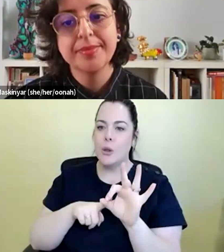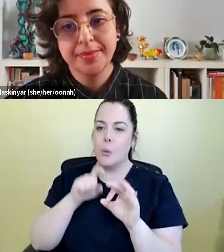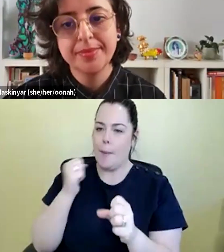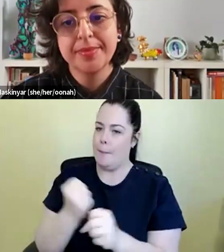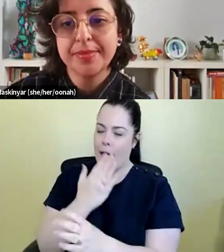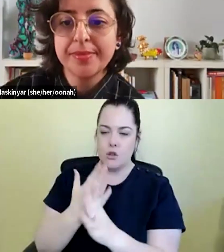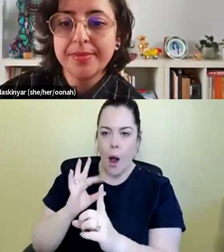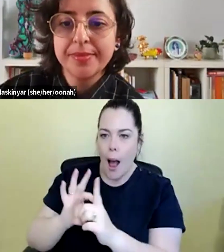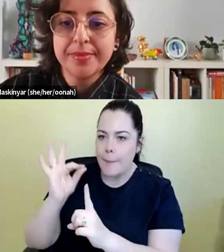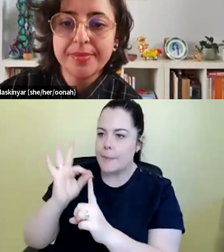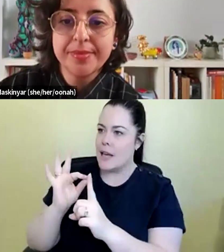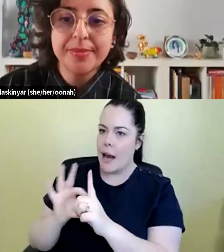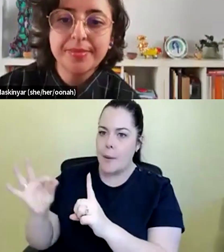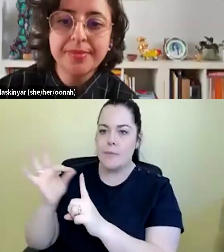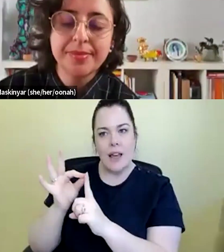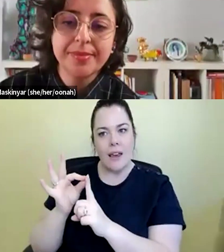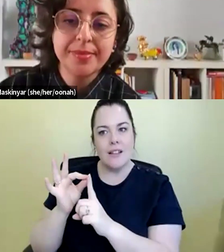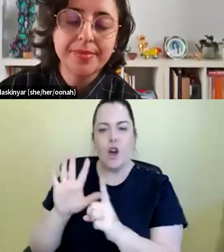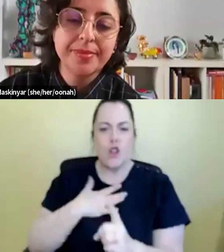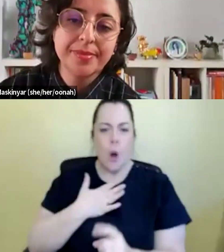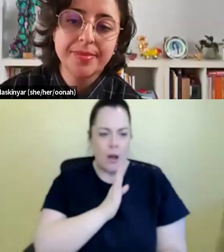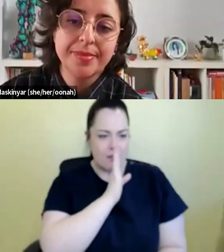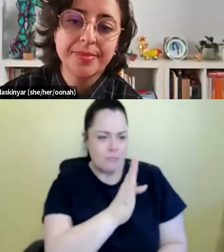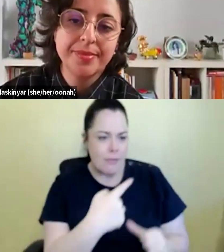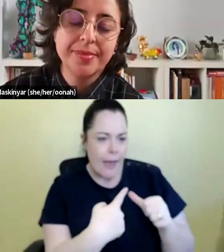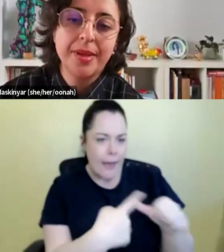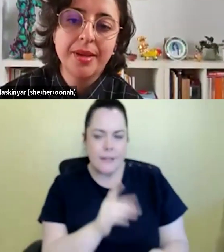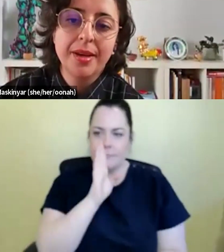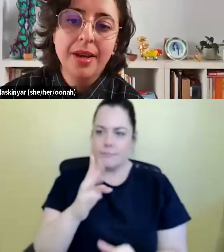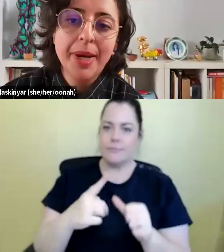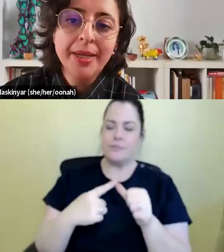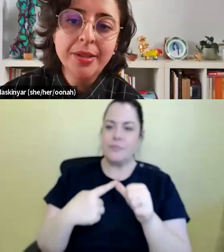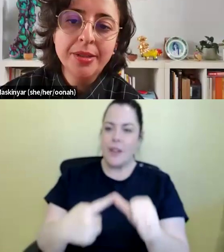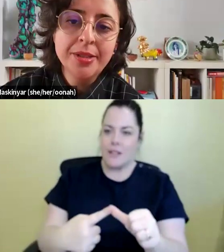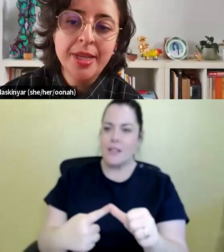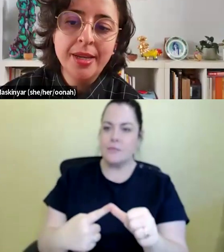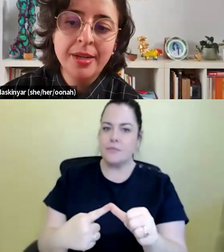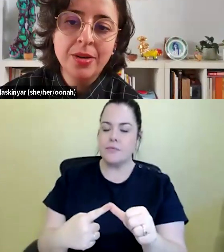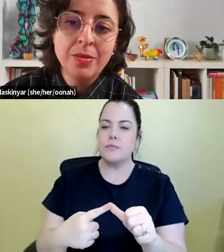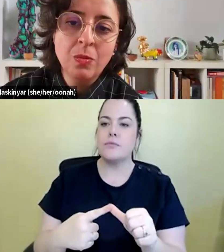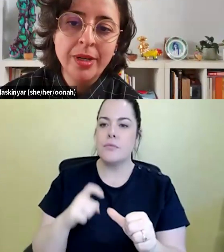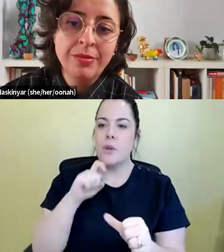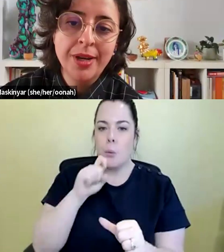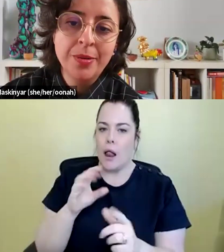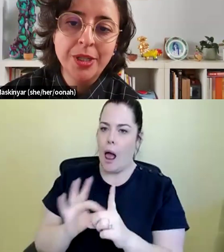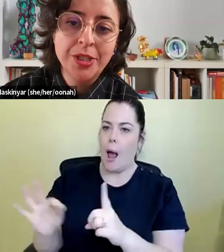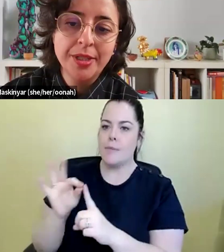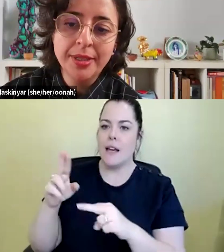critical that everyone has access to that. >> I might close then on one final question,